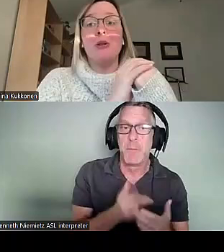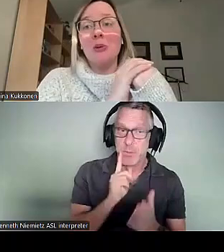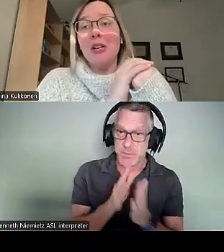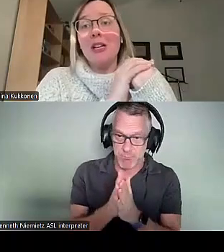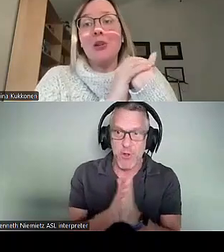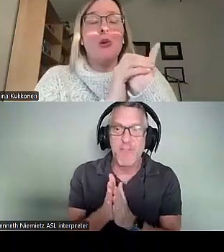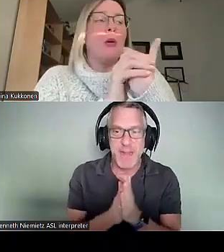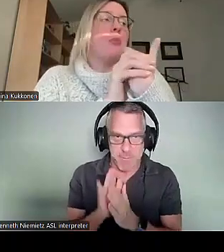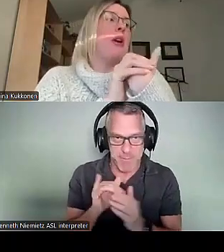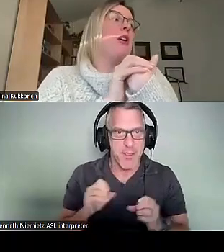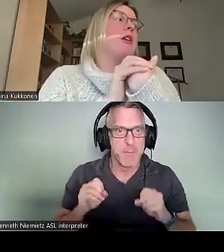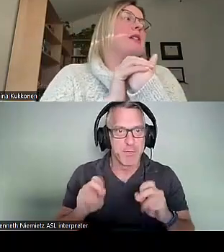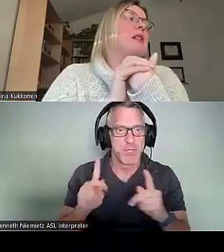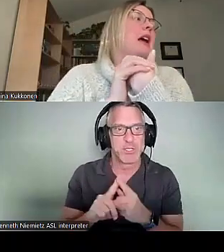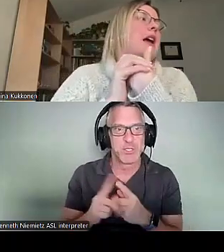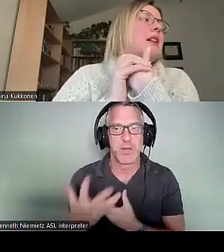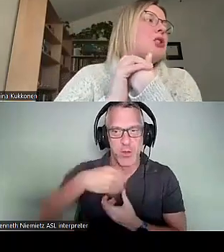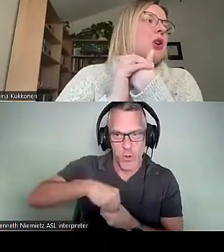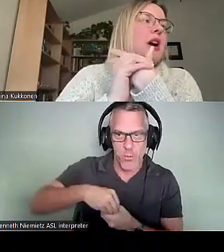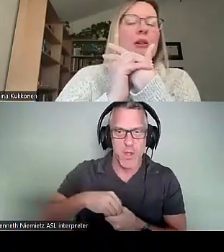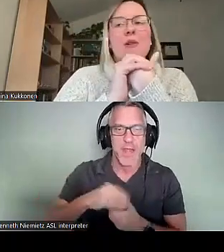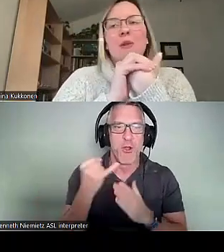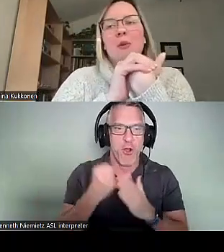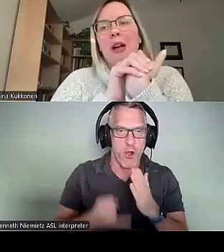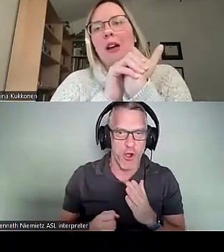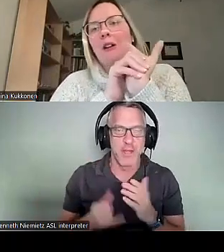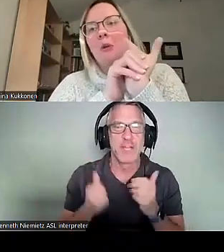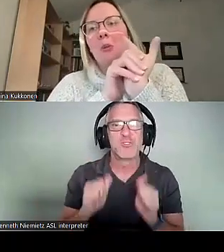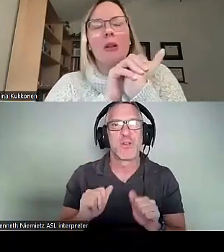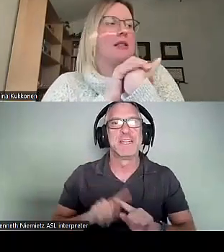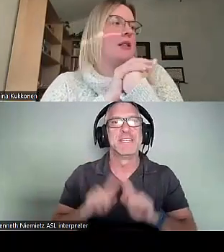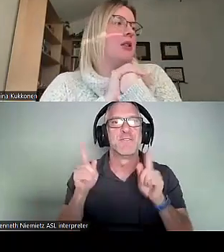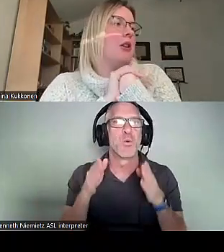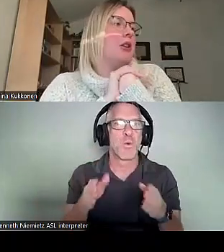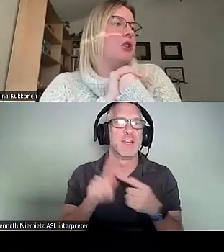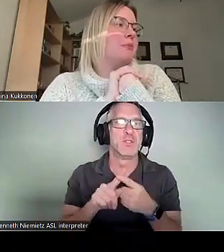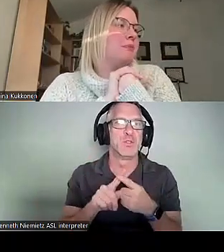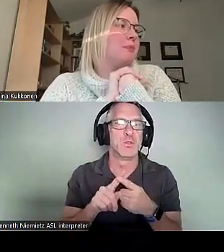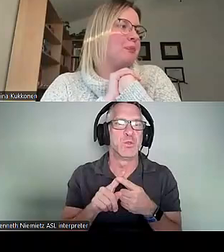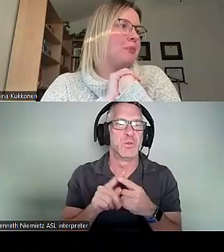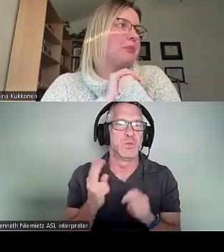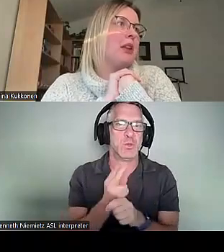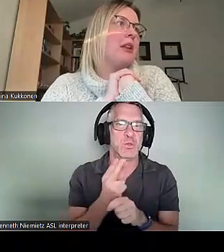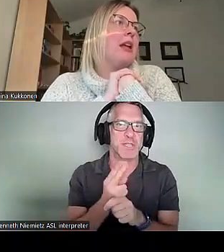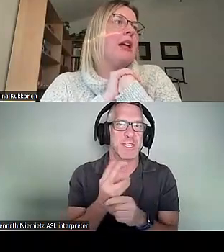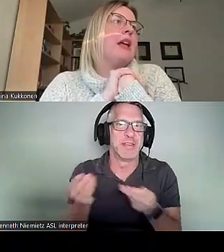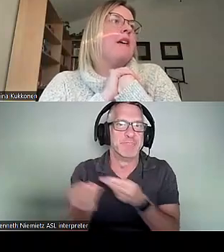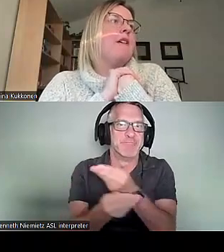opportunity to incorporate art and try out a different way of mobilizing the knowledge.